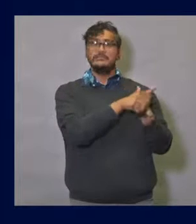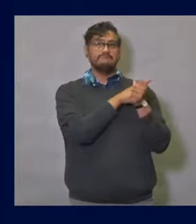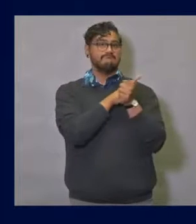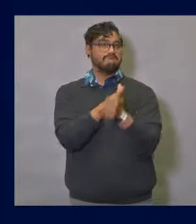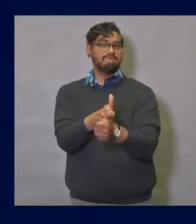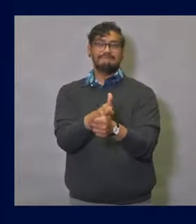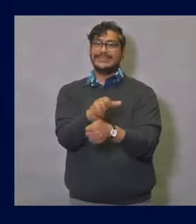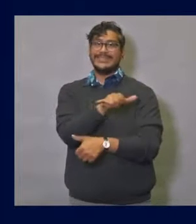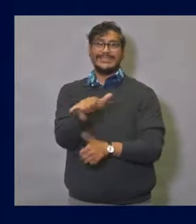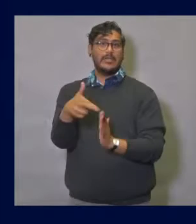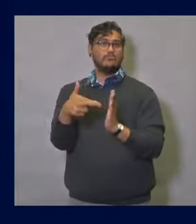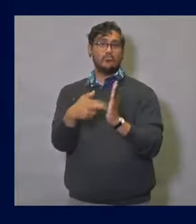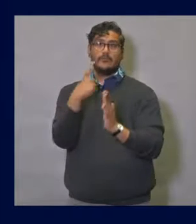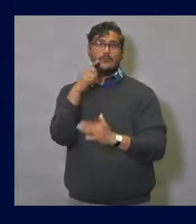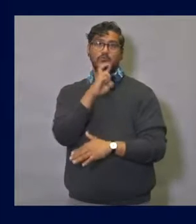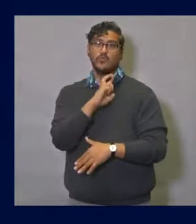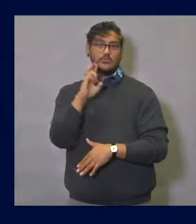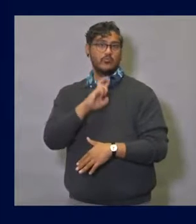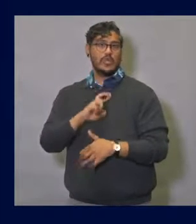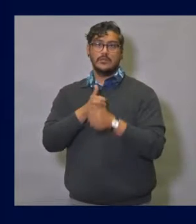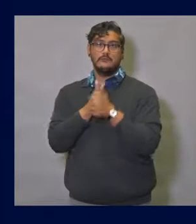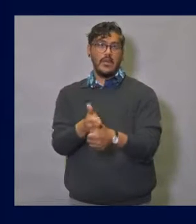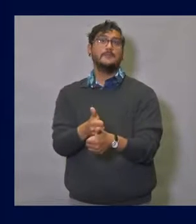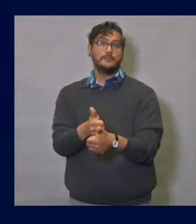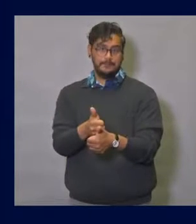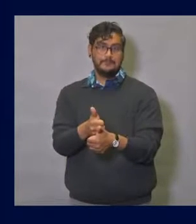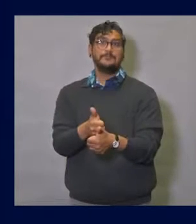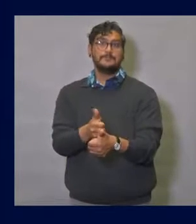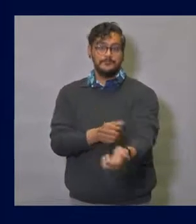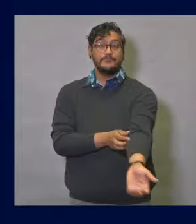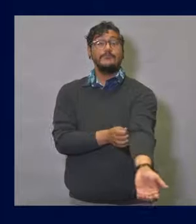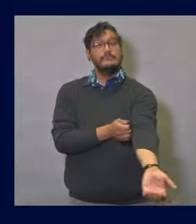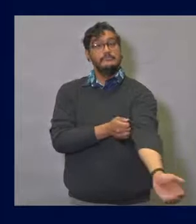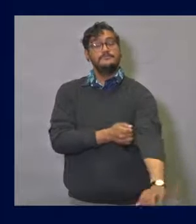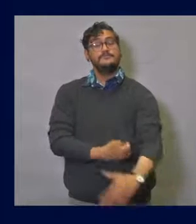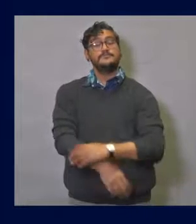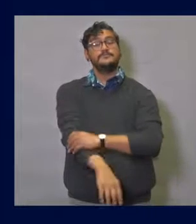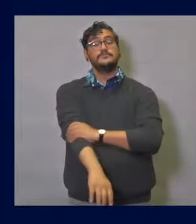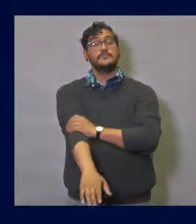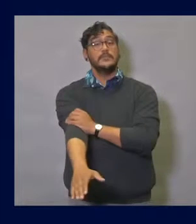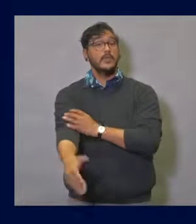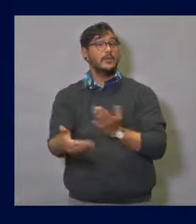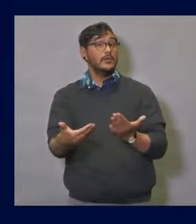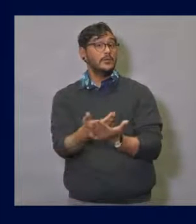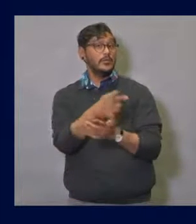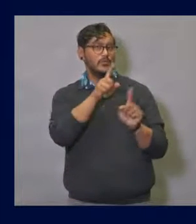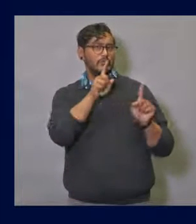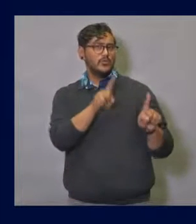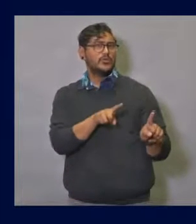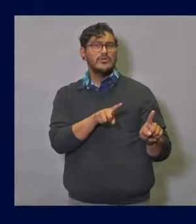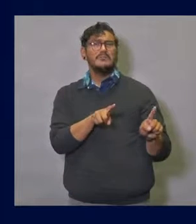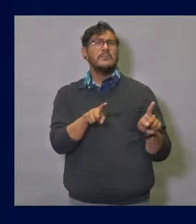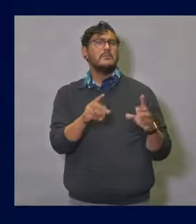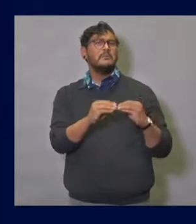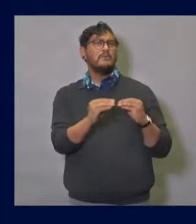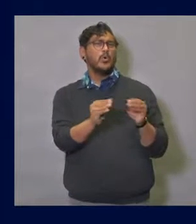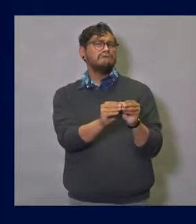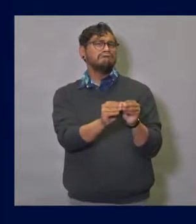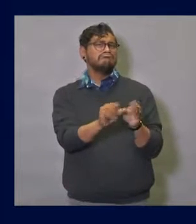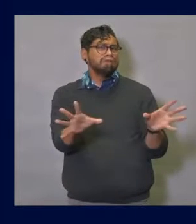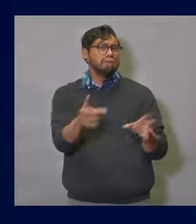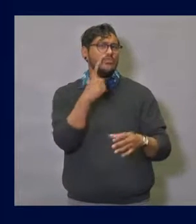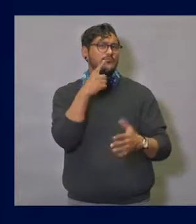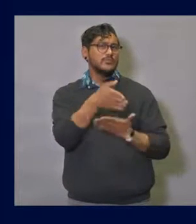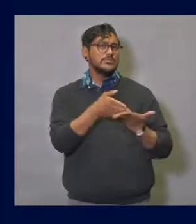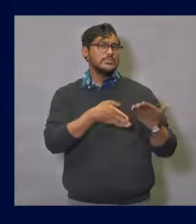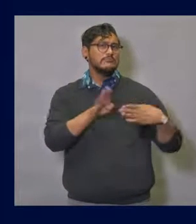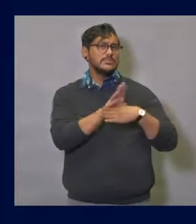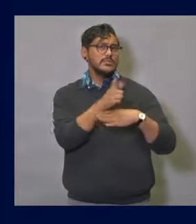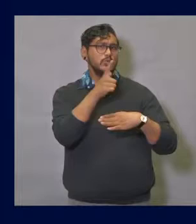FOLLOW THE SAME MODIFICATIONS